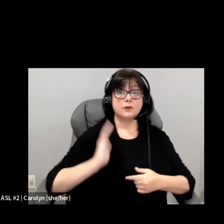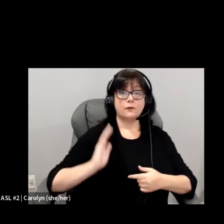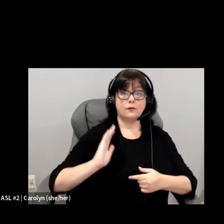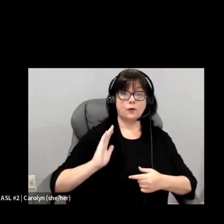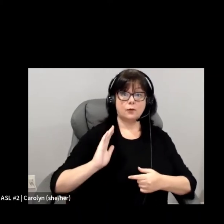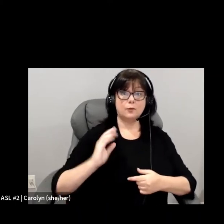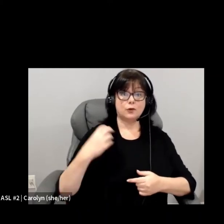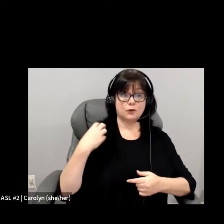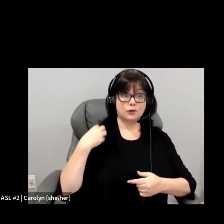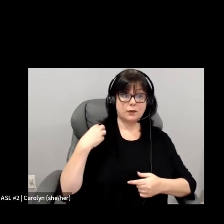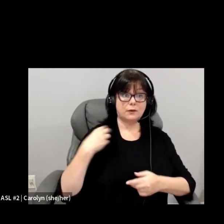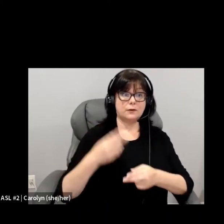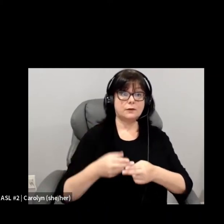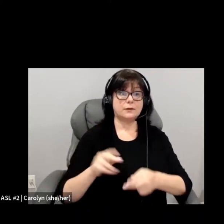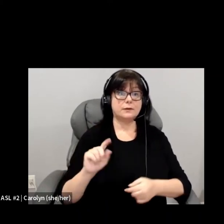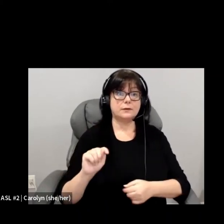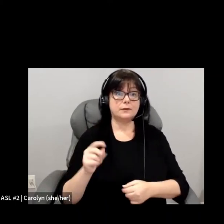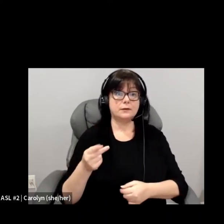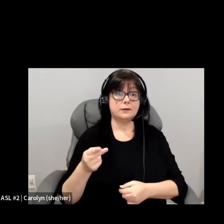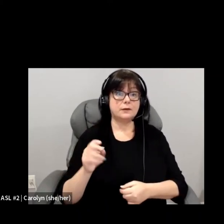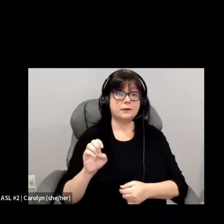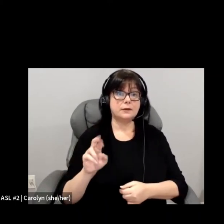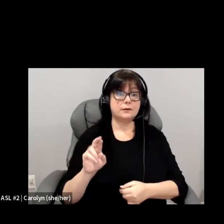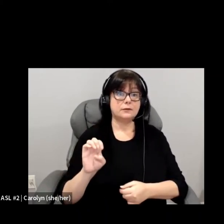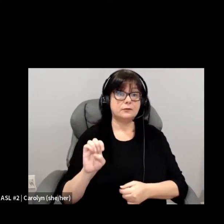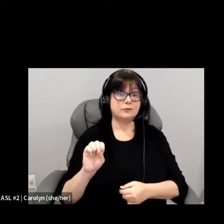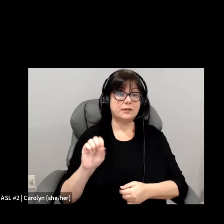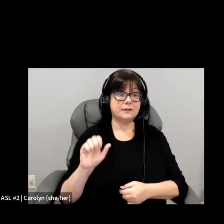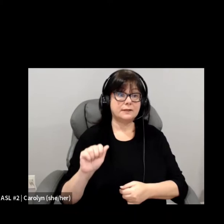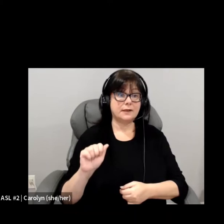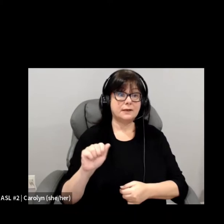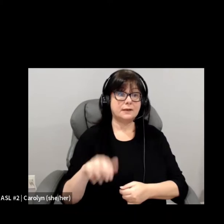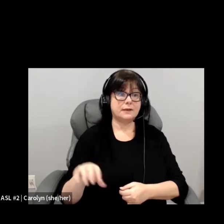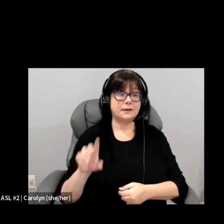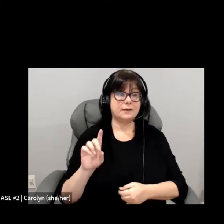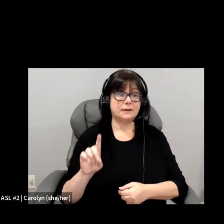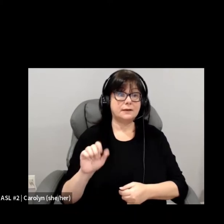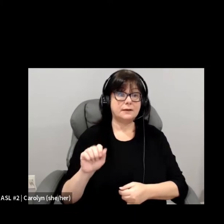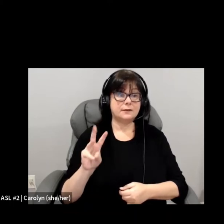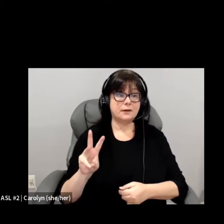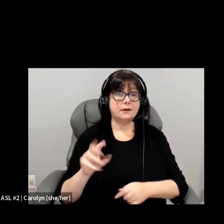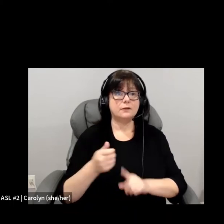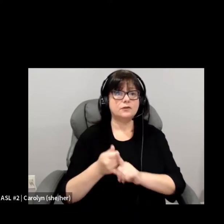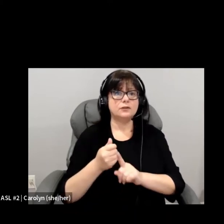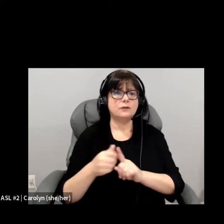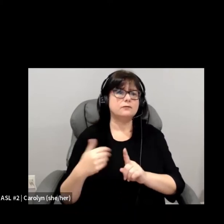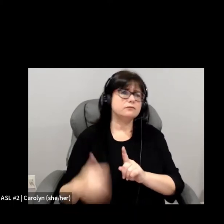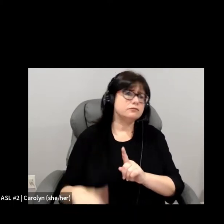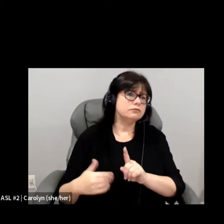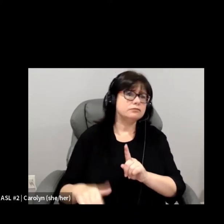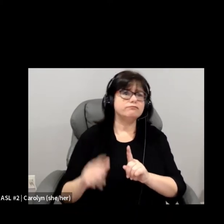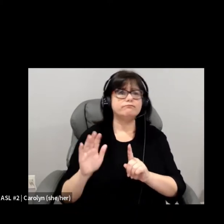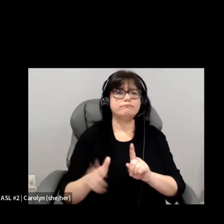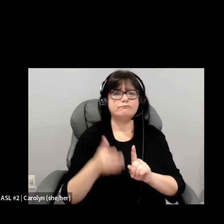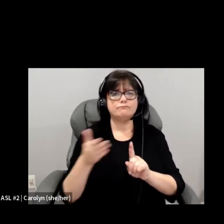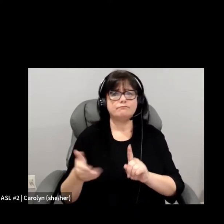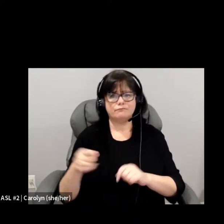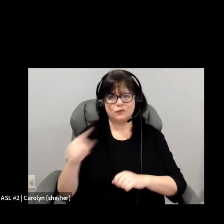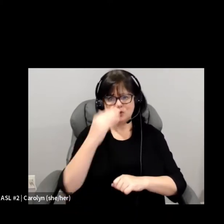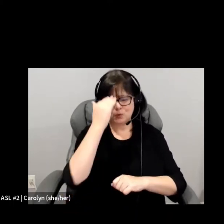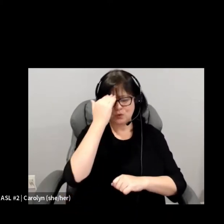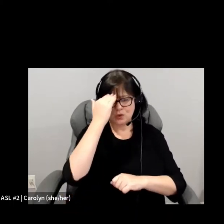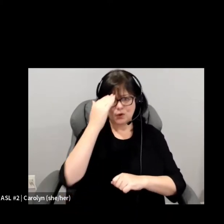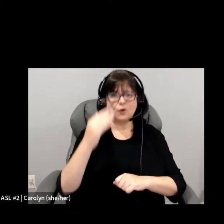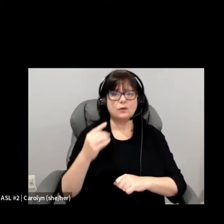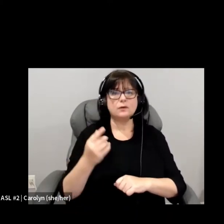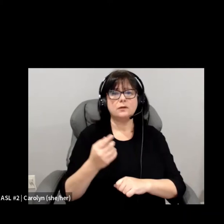SHE WAS A FRIEND AND MENTOR WHO I GOT TO KNOW WELL AND CONNECT WITH REGULARLY.